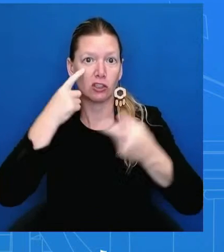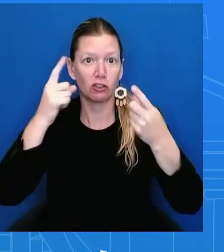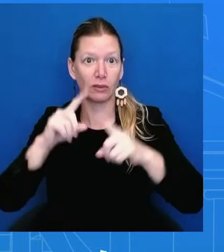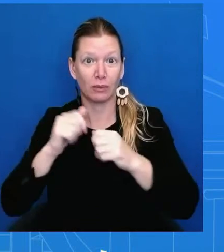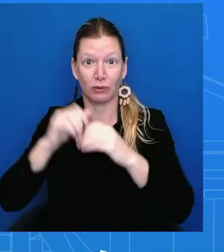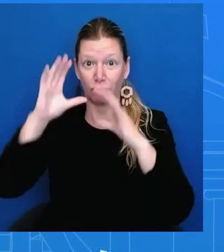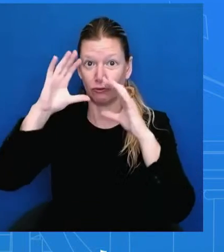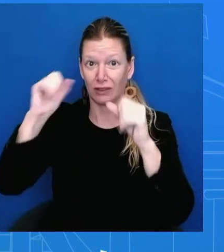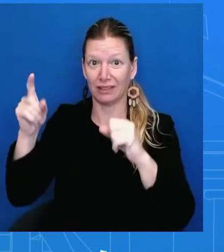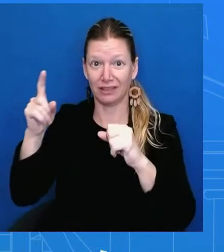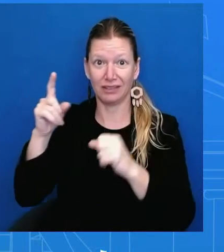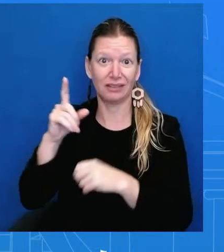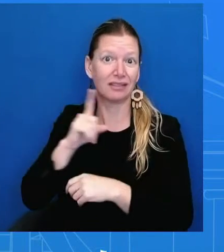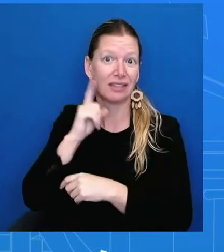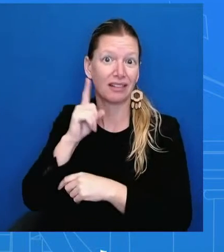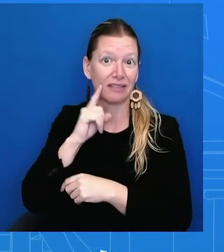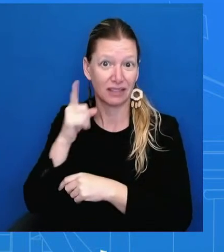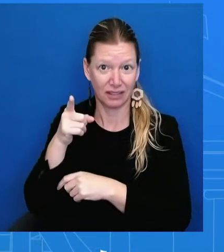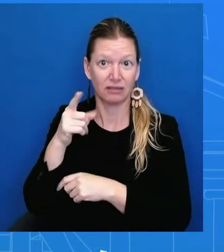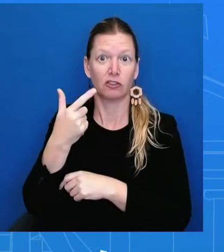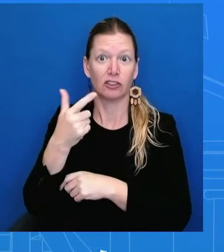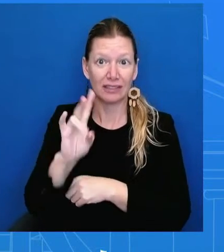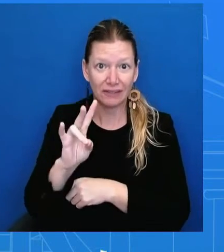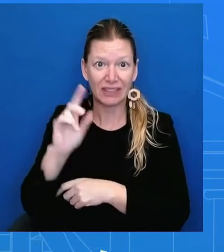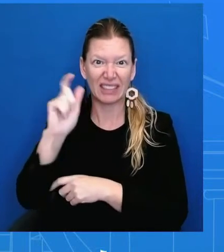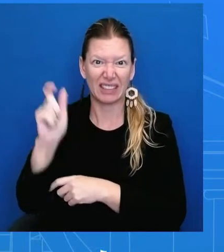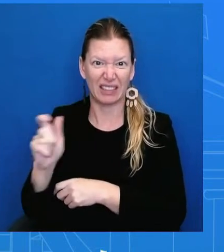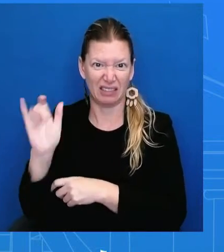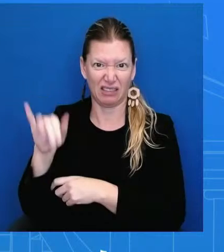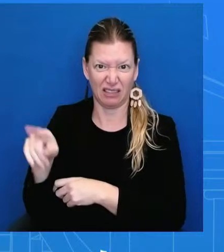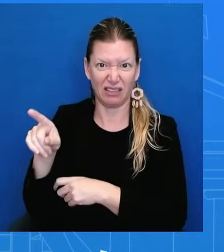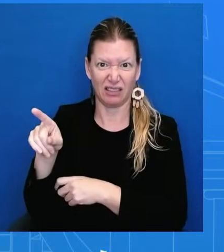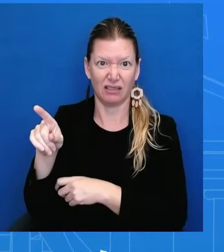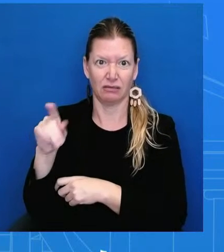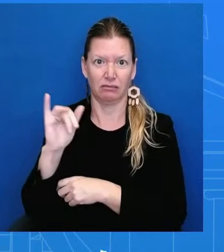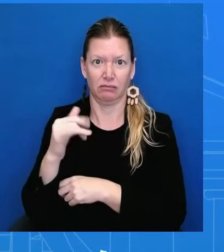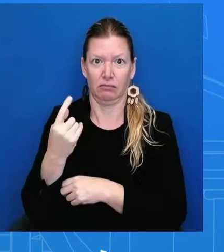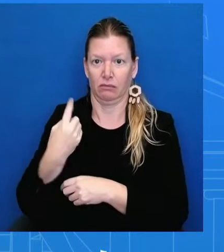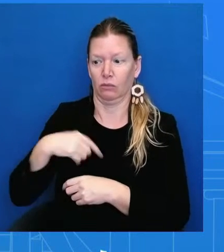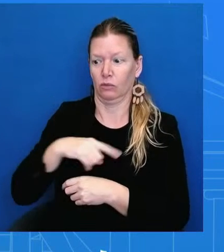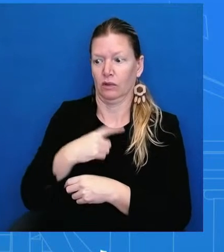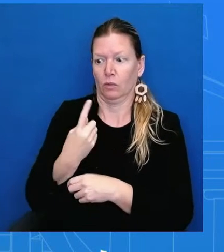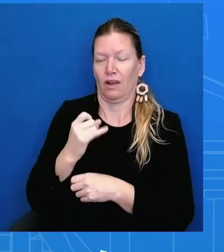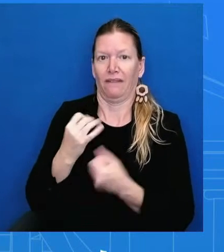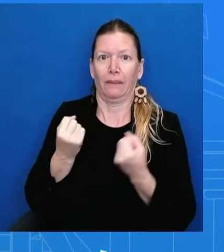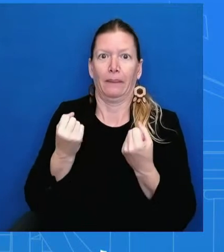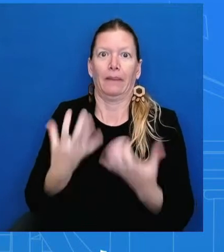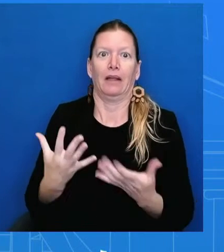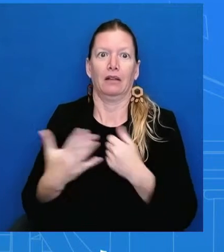however it ends, and whatever the border looks like, Ukraine is still going to have a long border with Russia that's going to need to be defended.